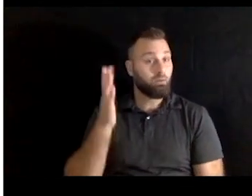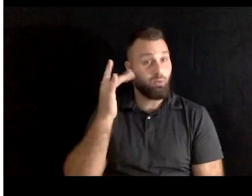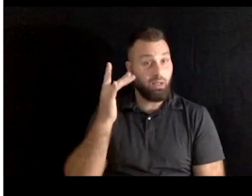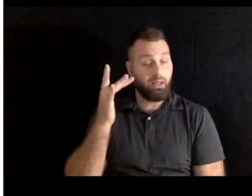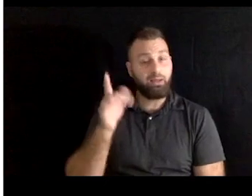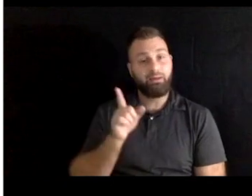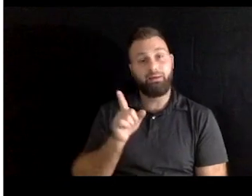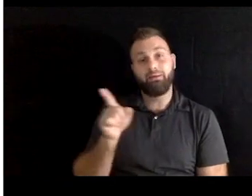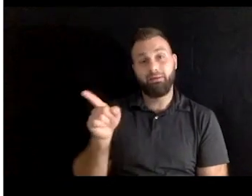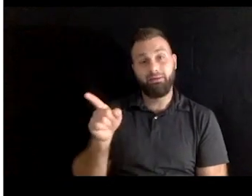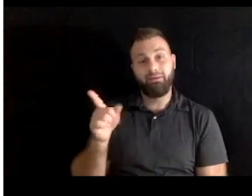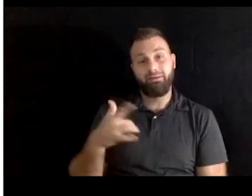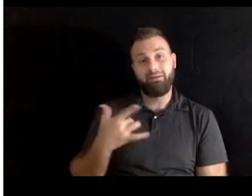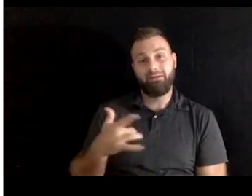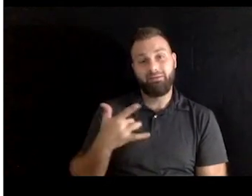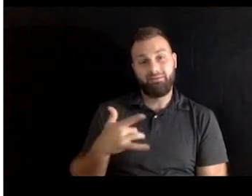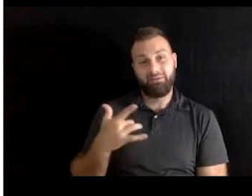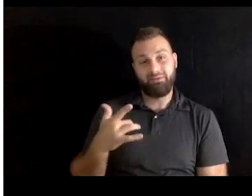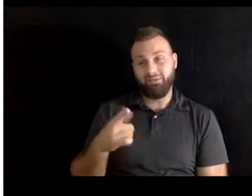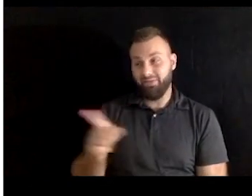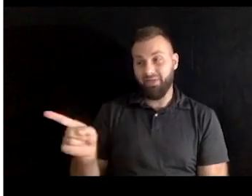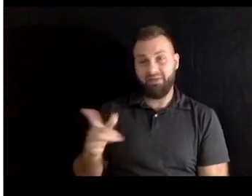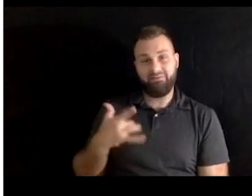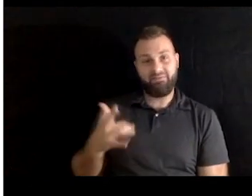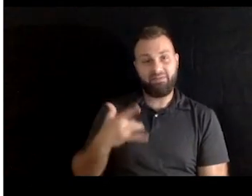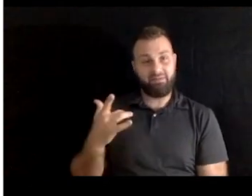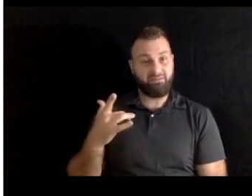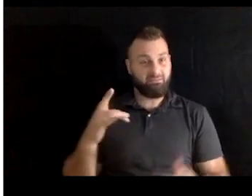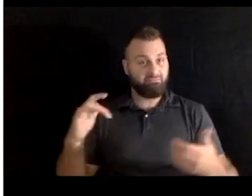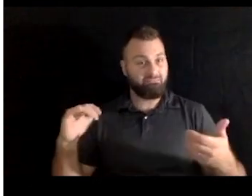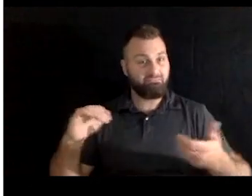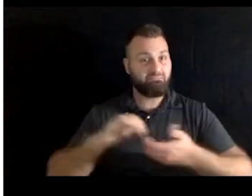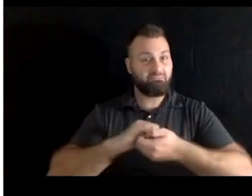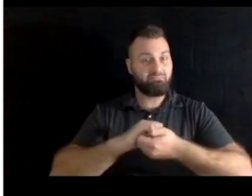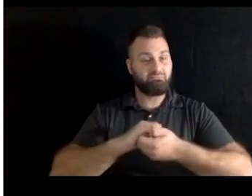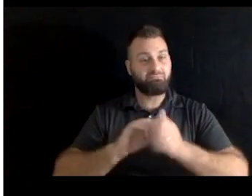they feel that if they do, and they develop these relationships, that they're not going to be